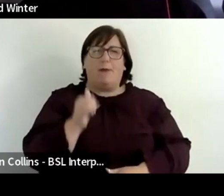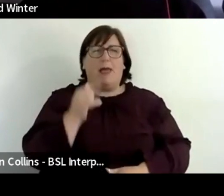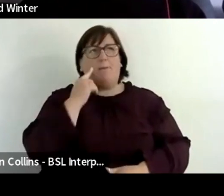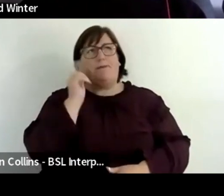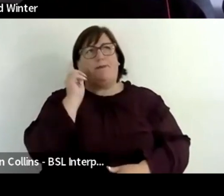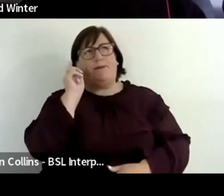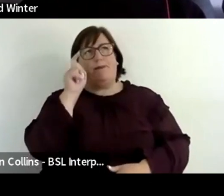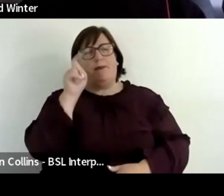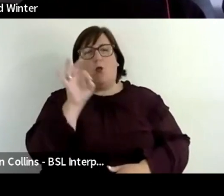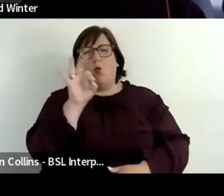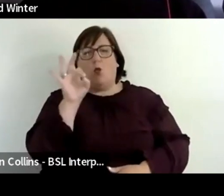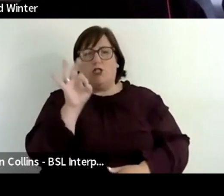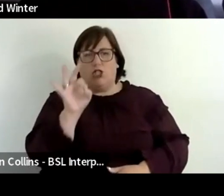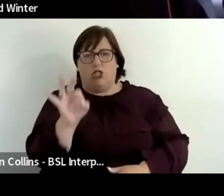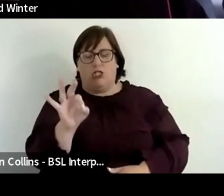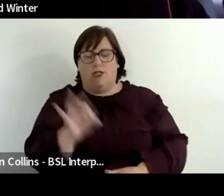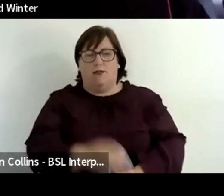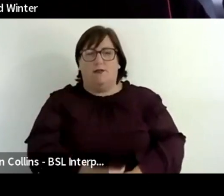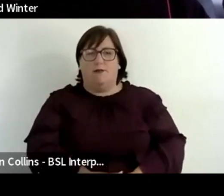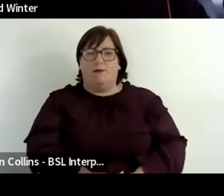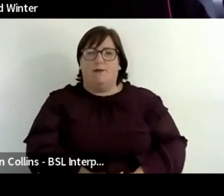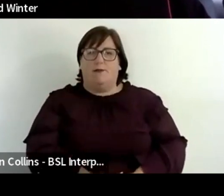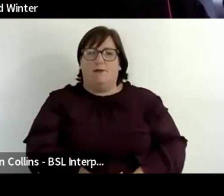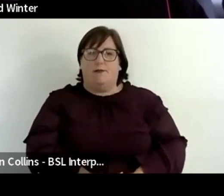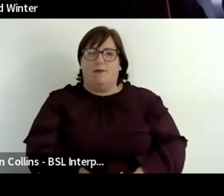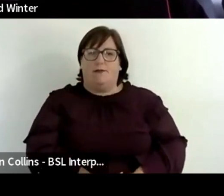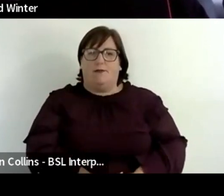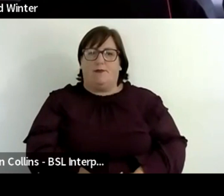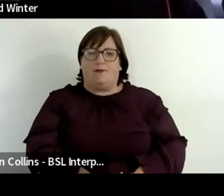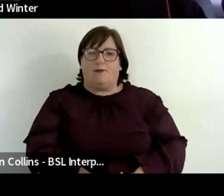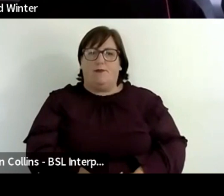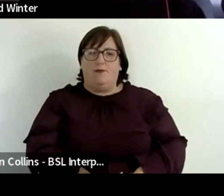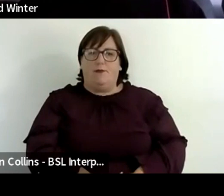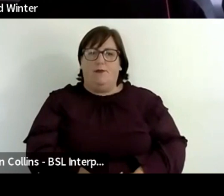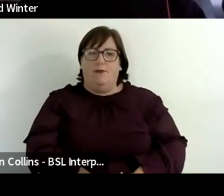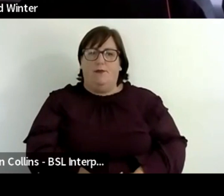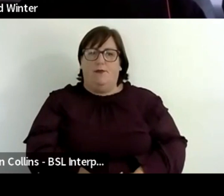Could you give us some examples of adjustments you have made previously?